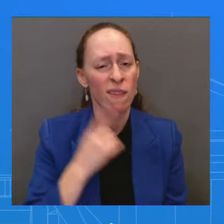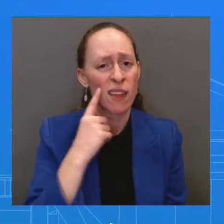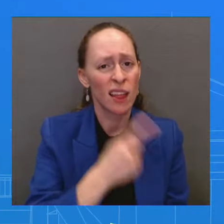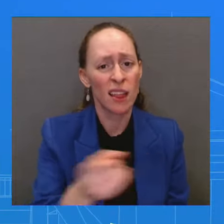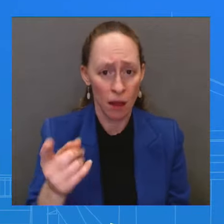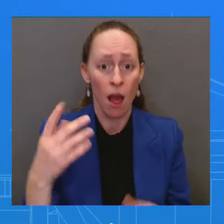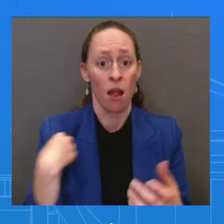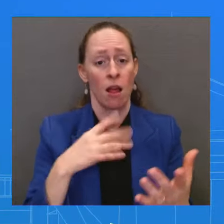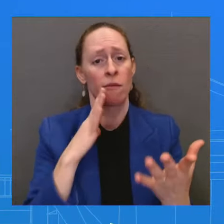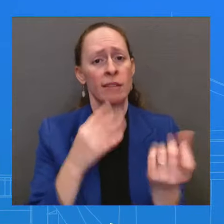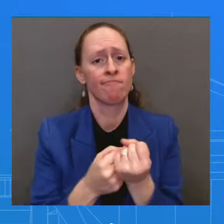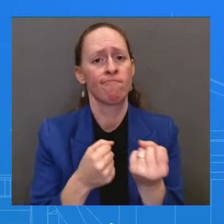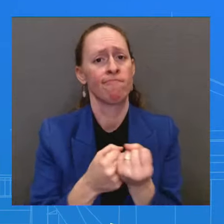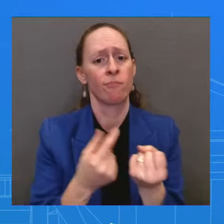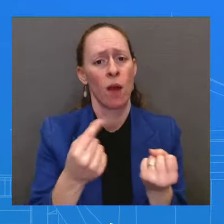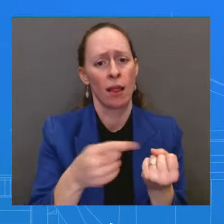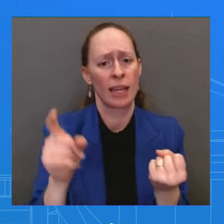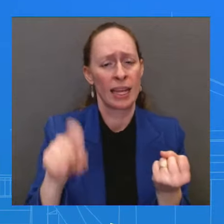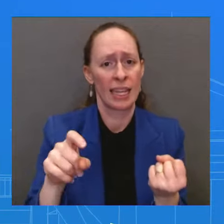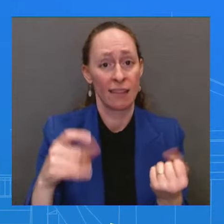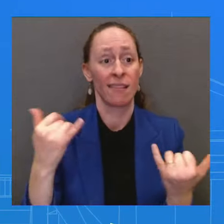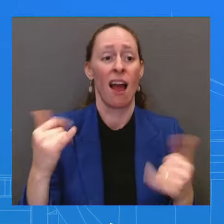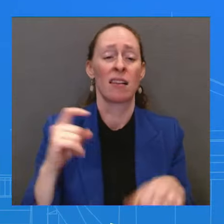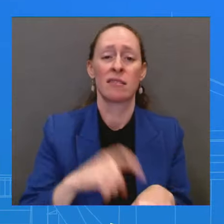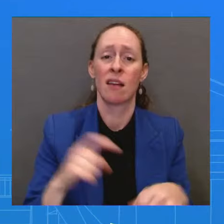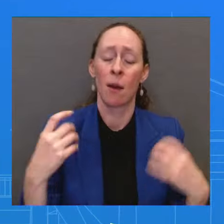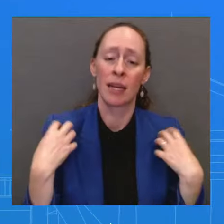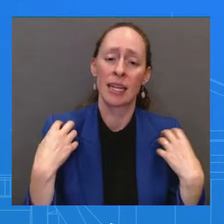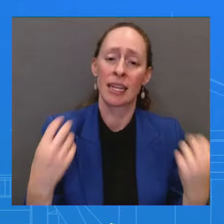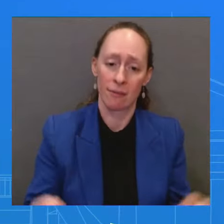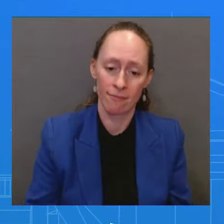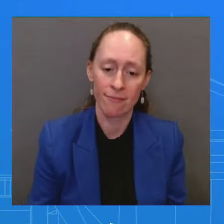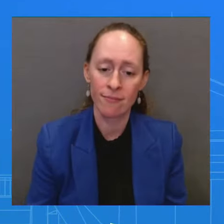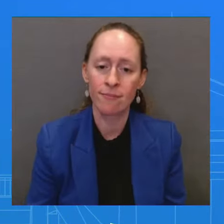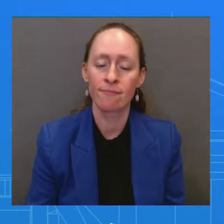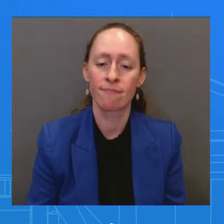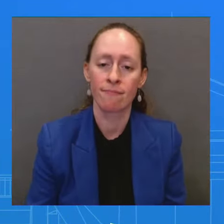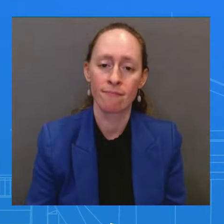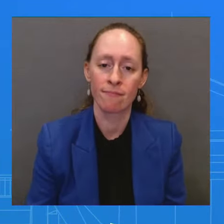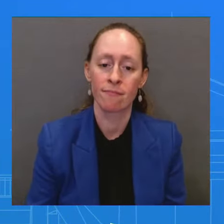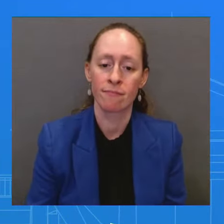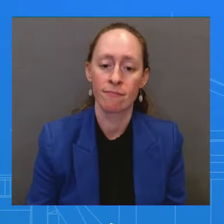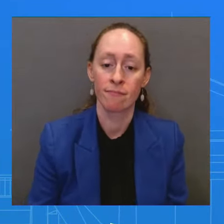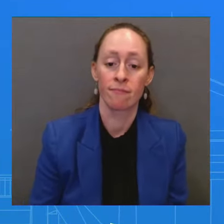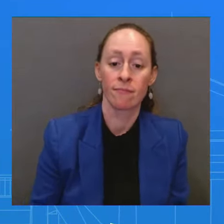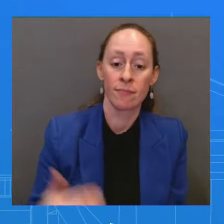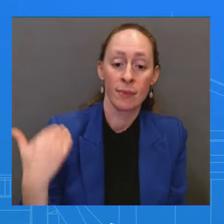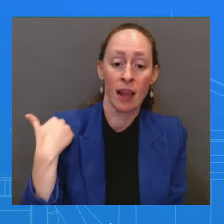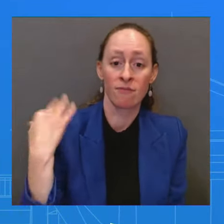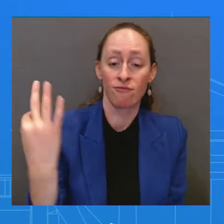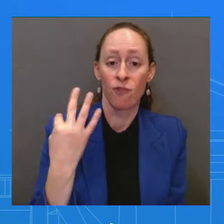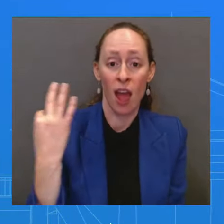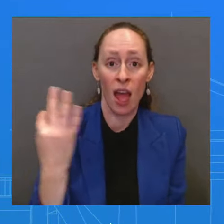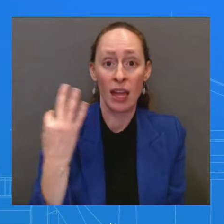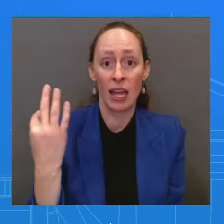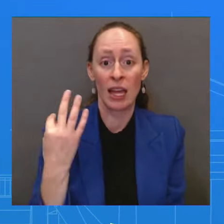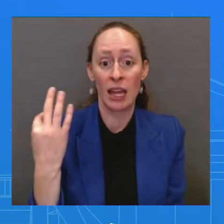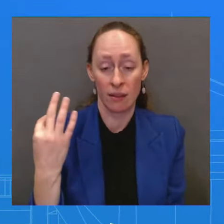In fact, as we just announced, as you all know, on Friday, when we announced the White House Office of Gun Violence Prevention is --